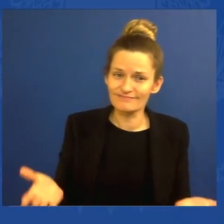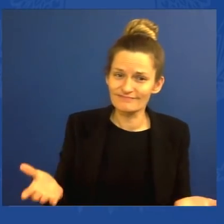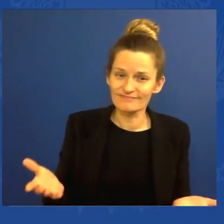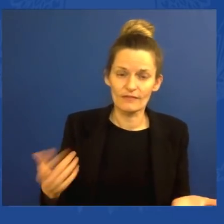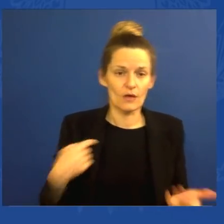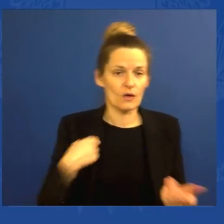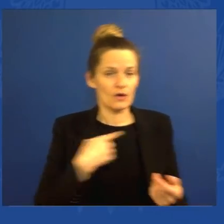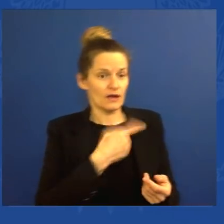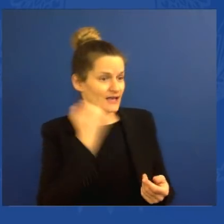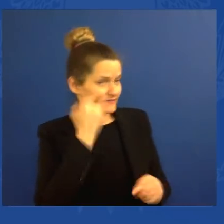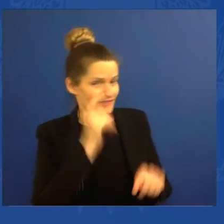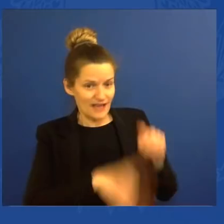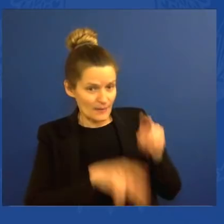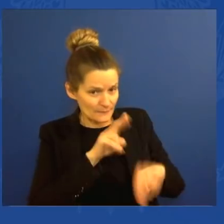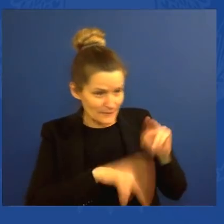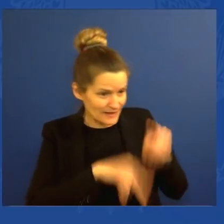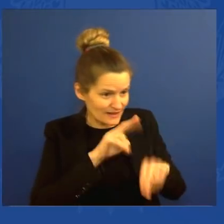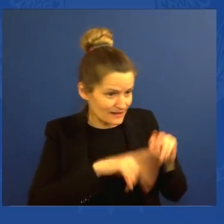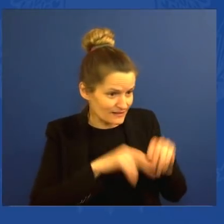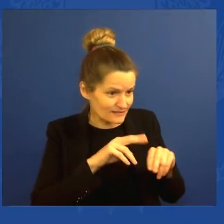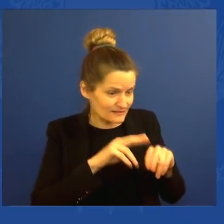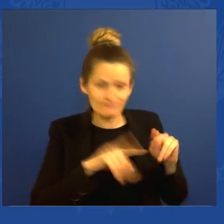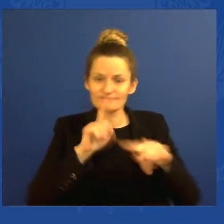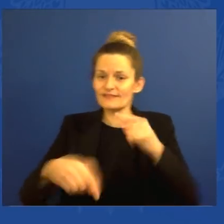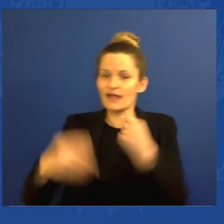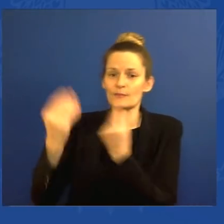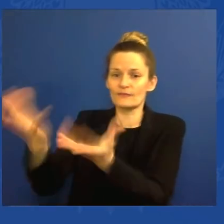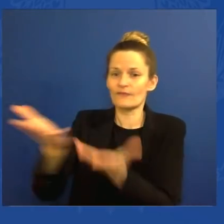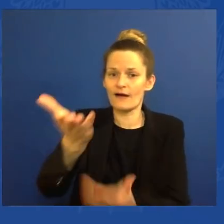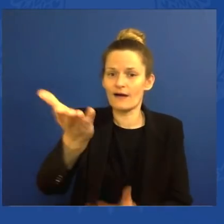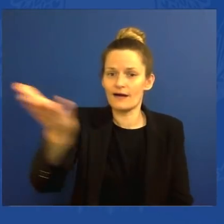And it's an issue we continue to deal with today. So we strongly support the CHIPS